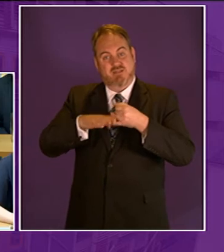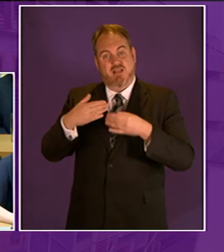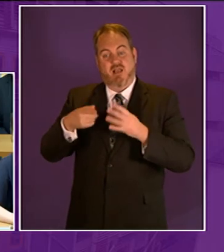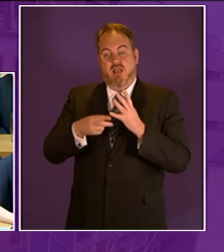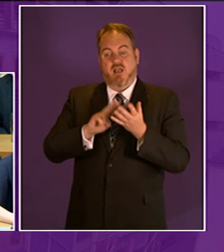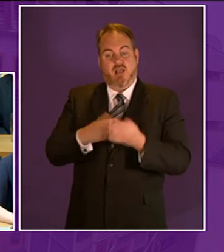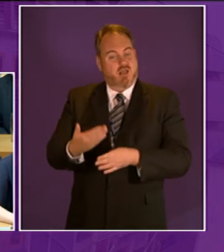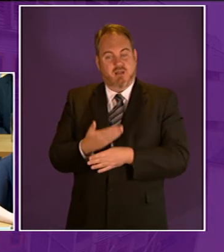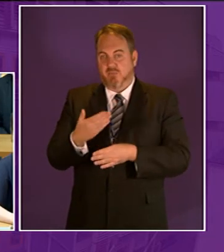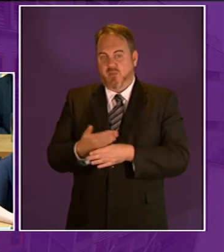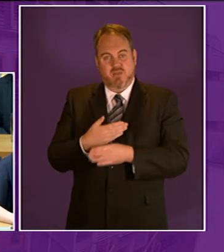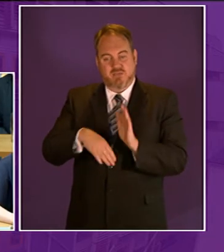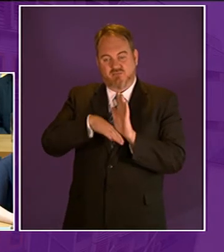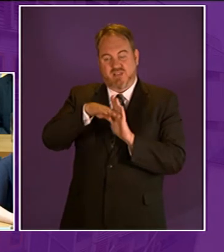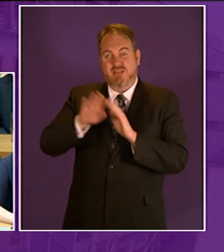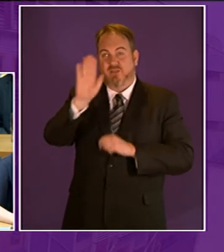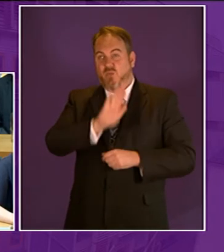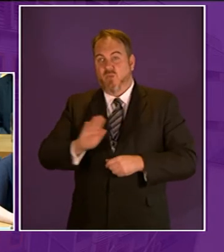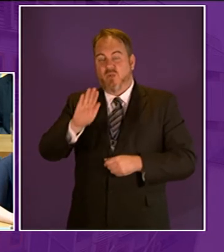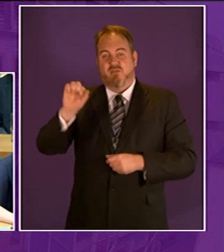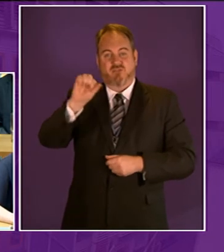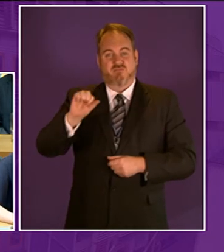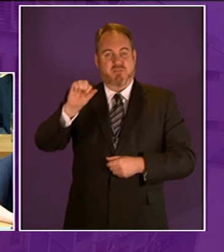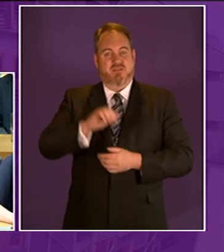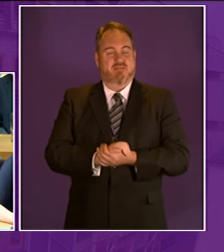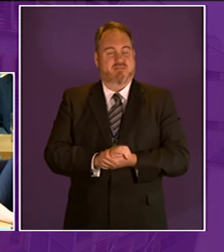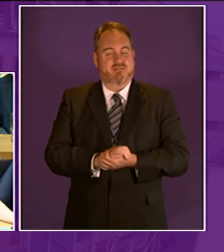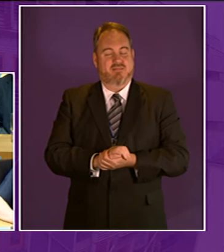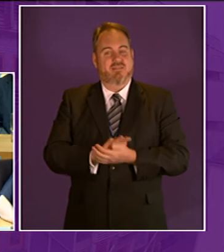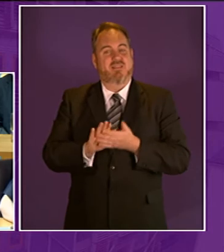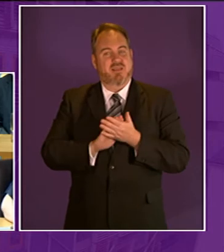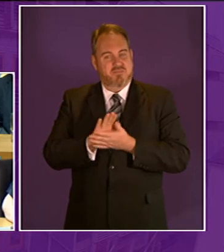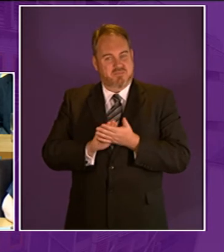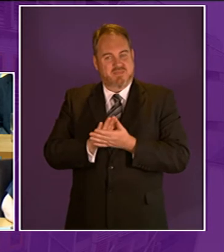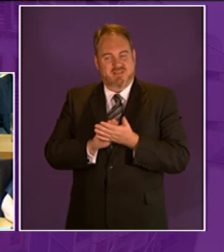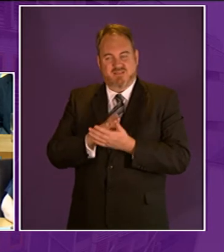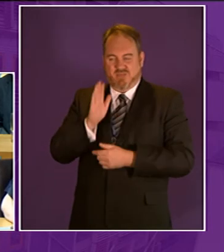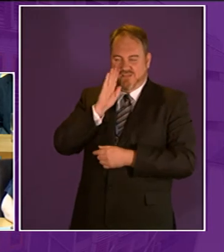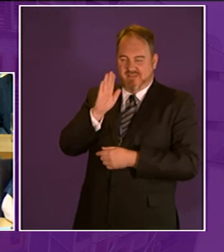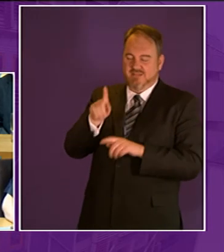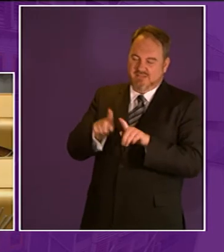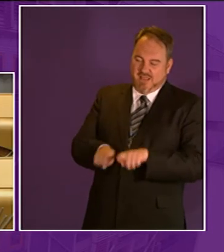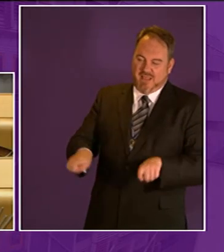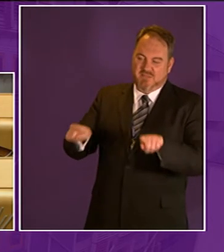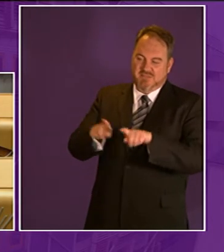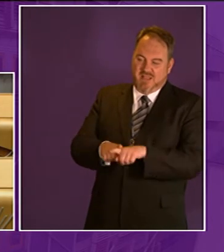What Iain Gray says is just part of the on-going relentless narrative that he wants to peddle,